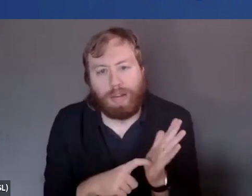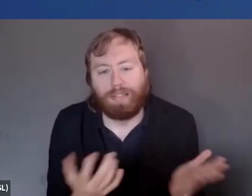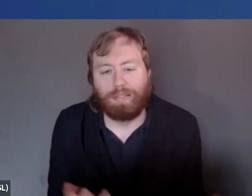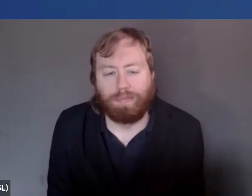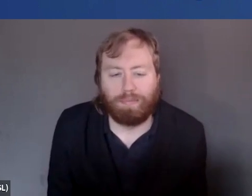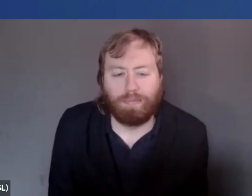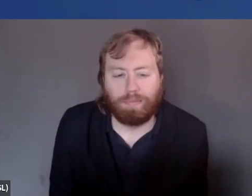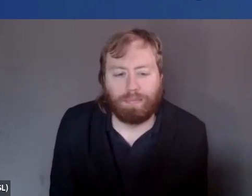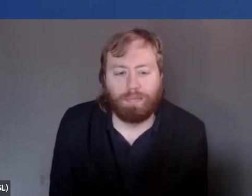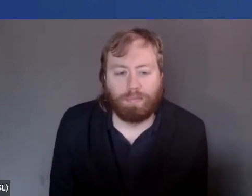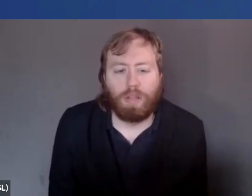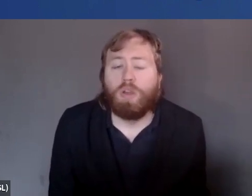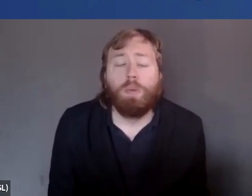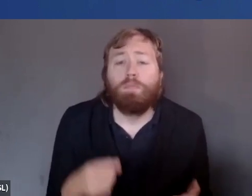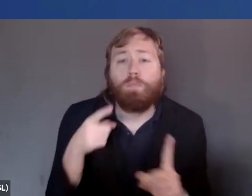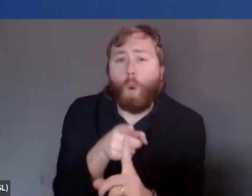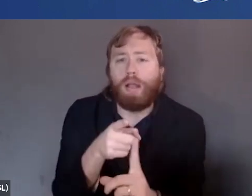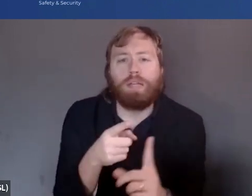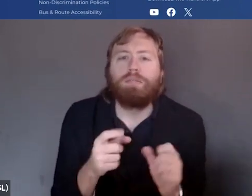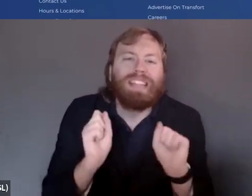for that particular page or that website.